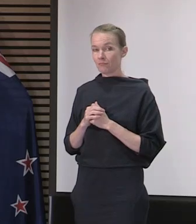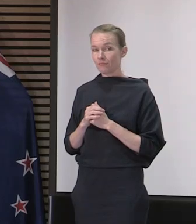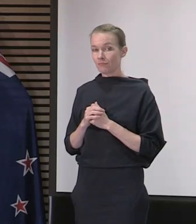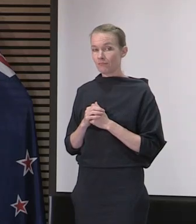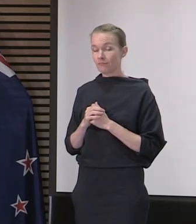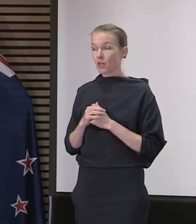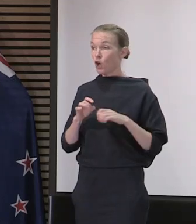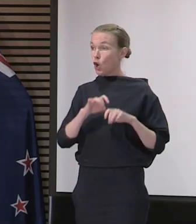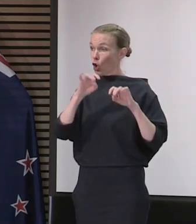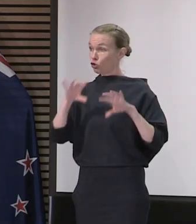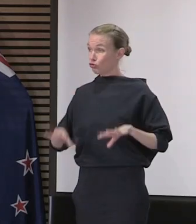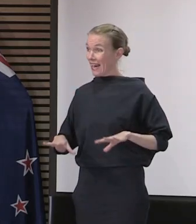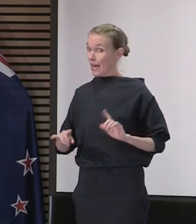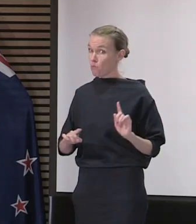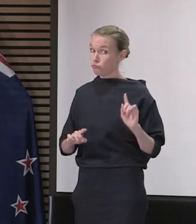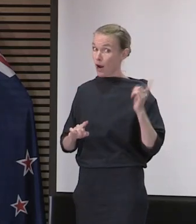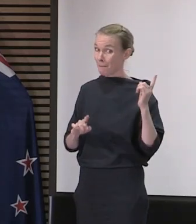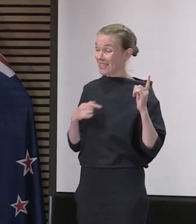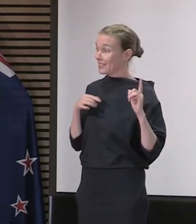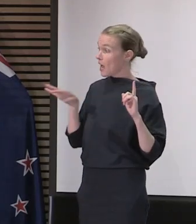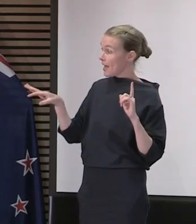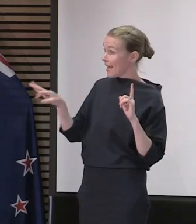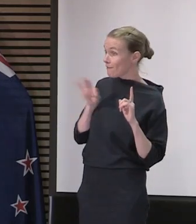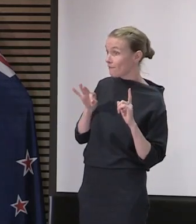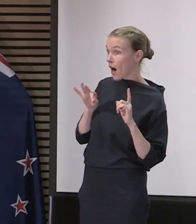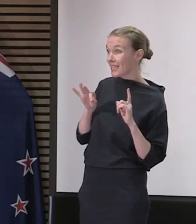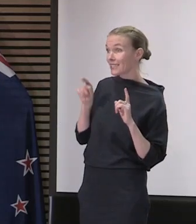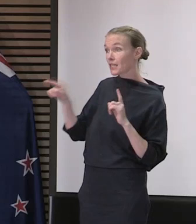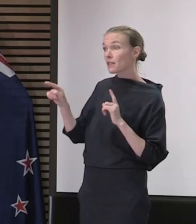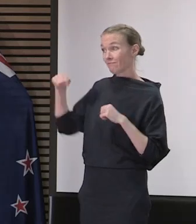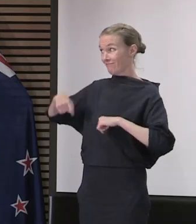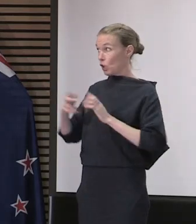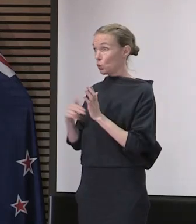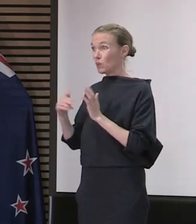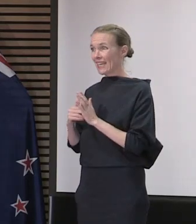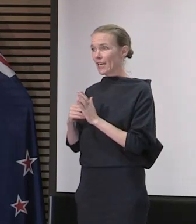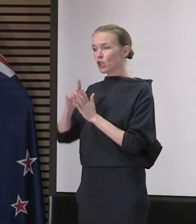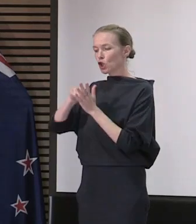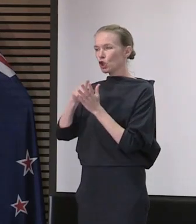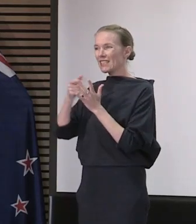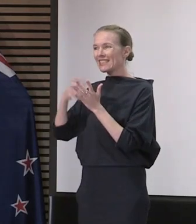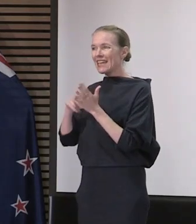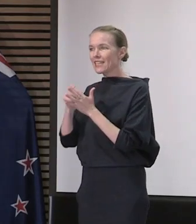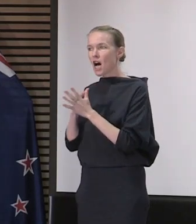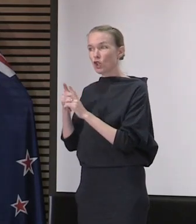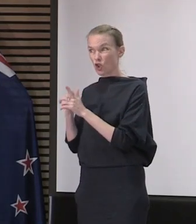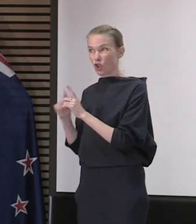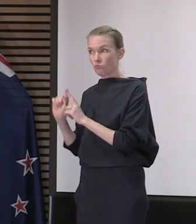in Australia that Scott Morrison has invited Jacinda Ardern to dissipate in a National Cabinet meeting